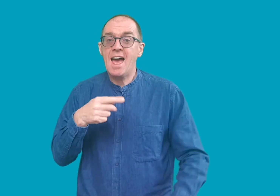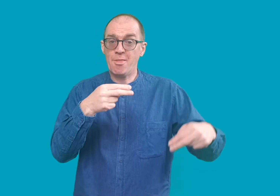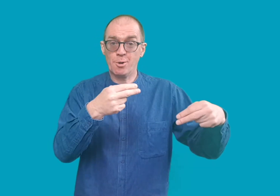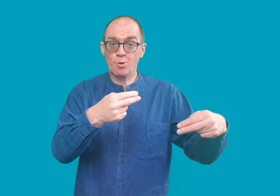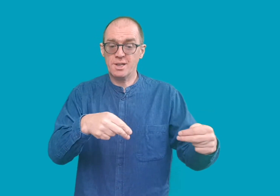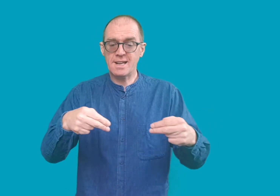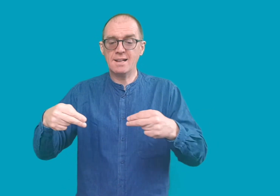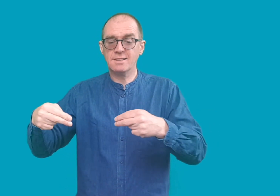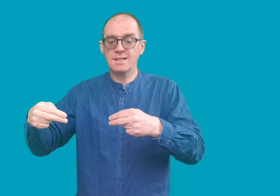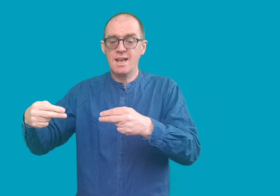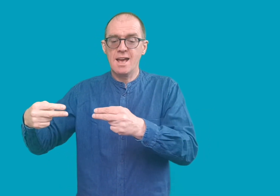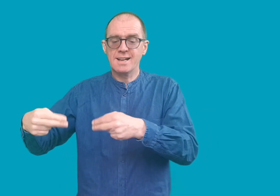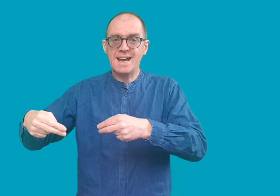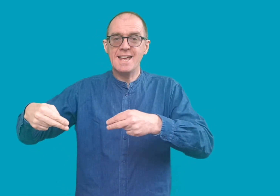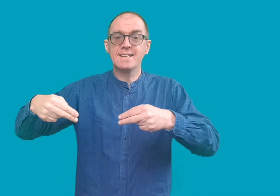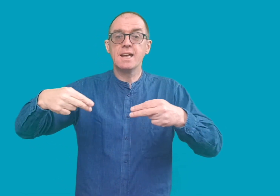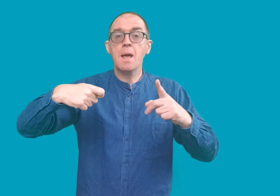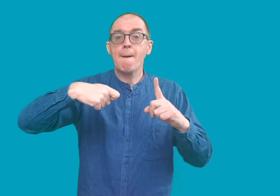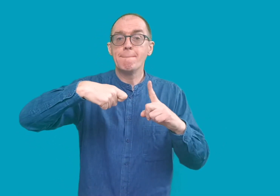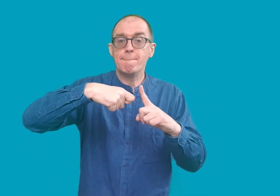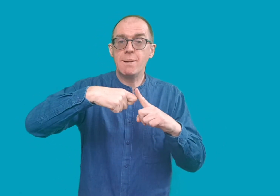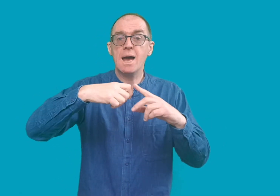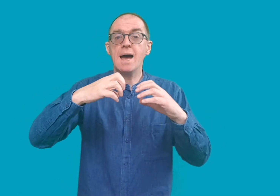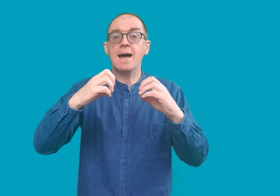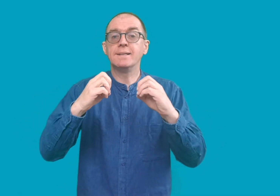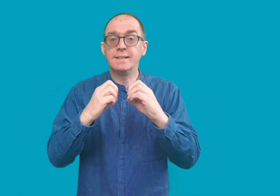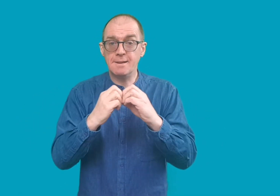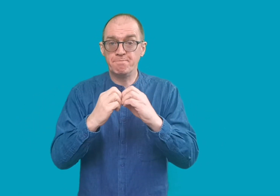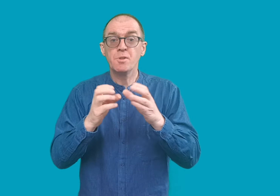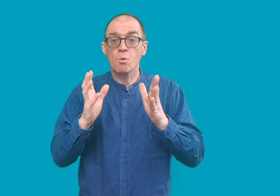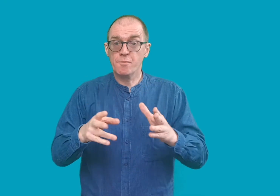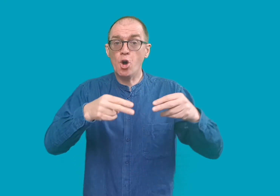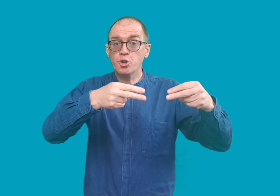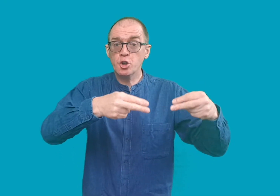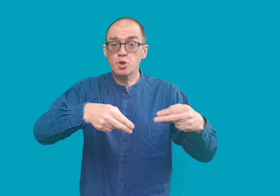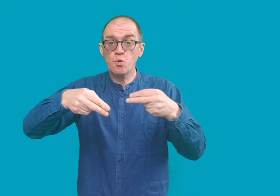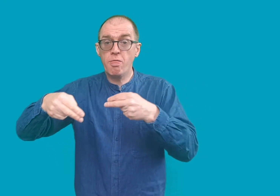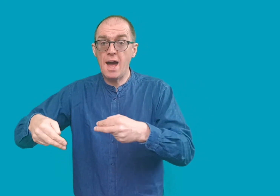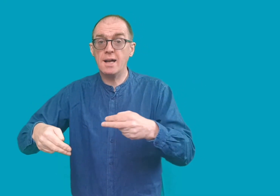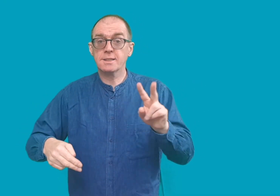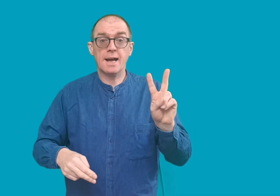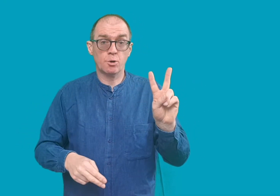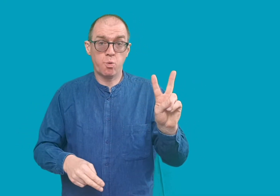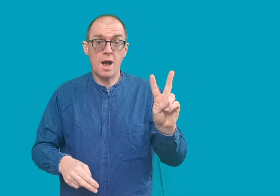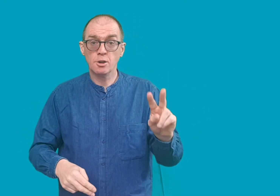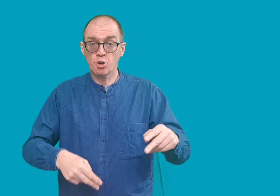And then we're going to dance Katie Bairdie. We've got to do that sign twice.